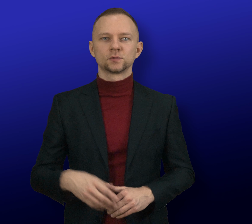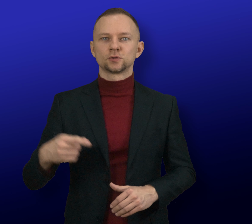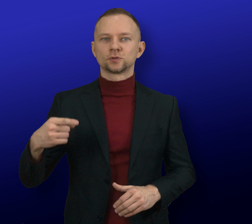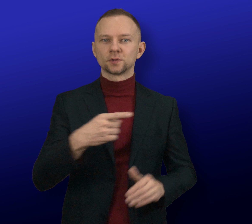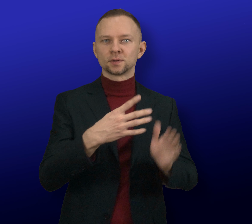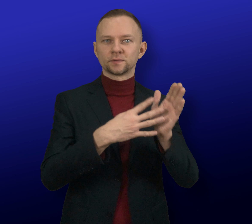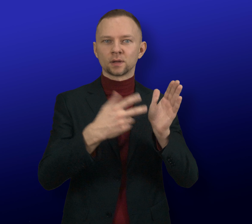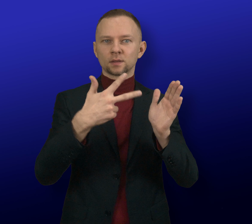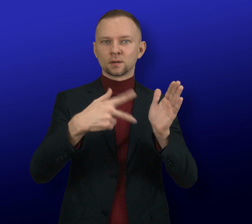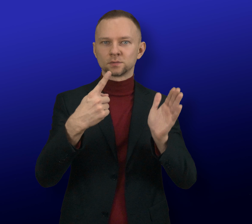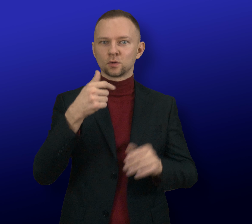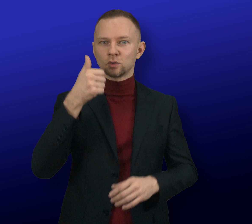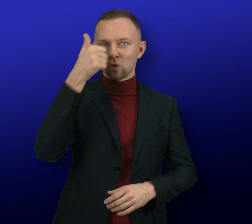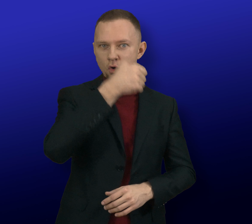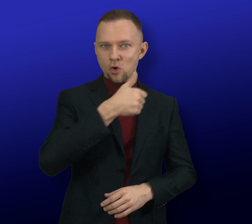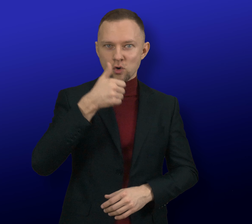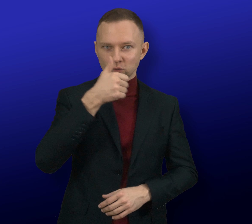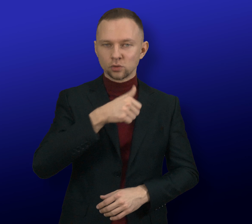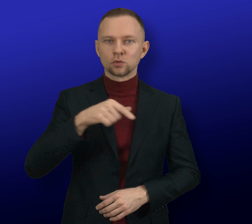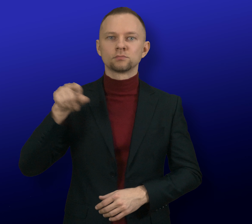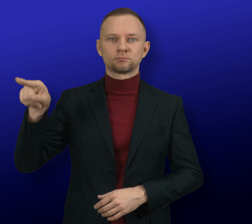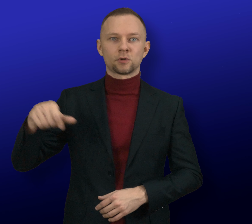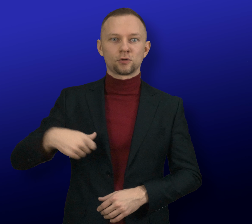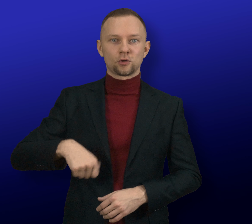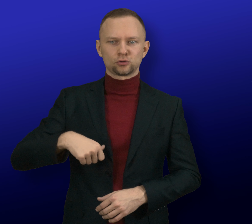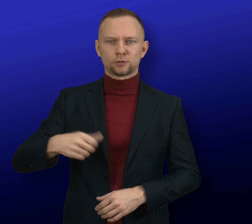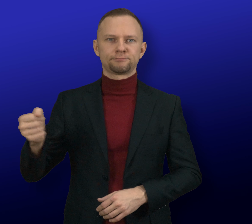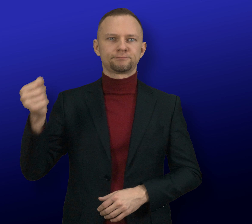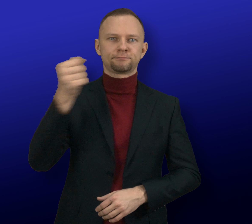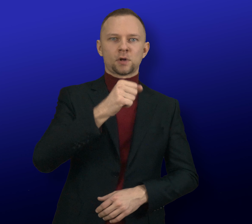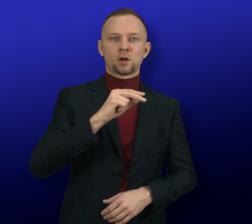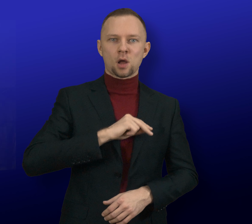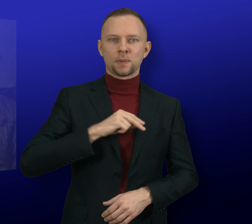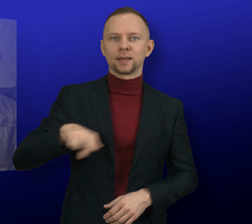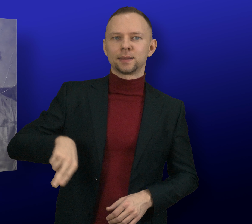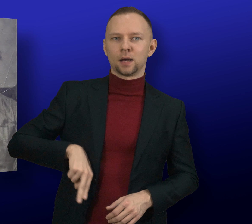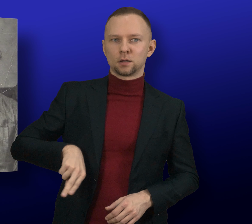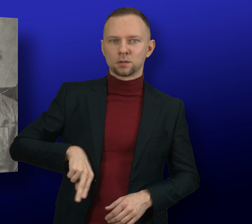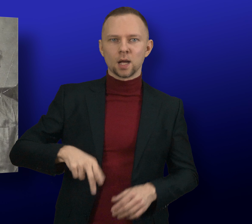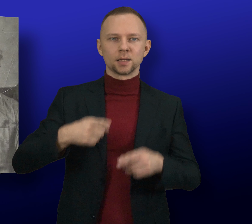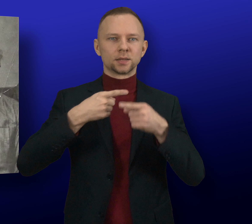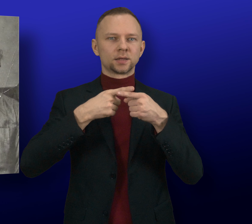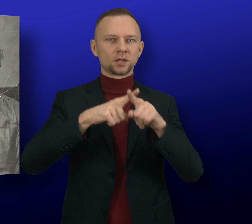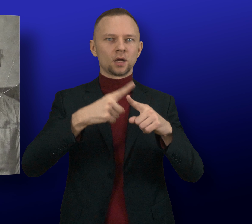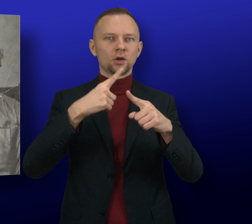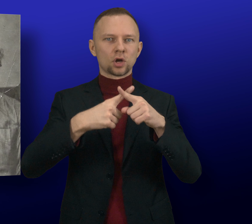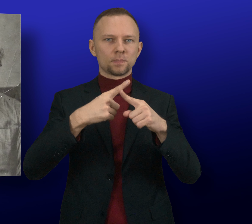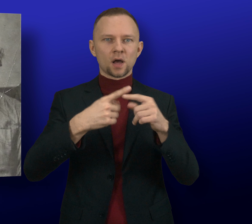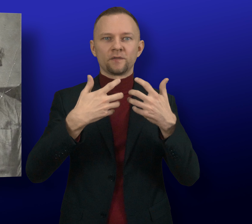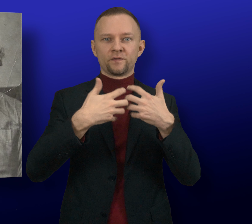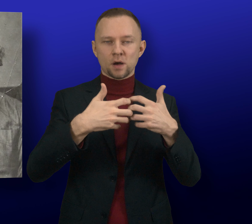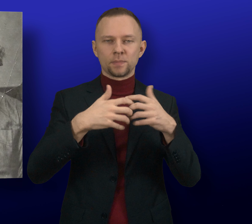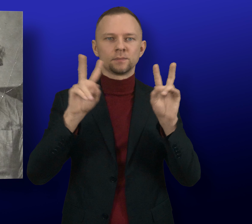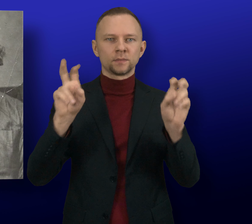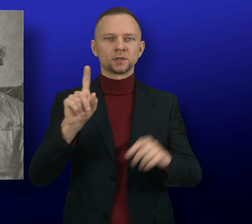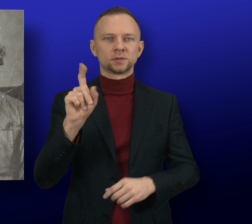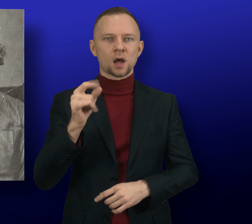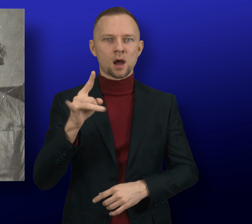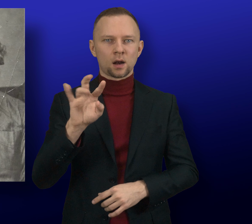In 1931, she was promoted to the position of director of the Zarya Oktyabrya technochemical factory of MosgorVOG